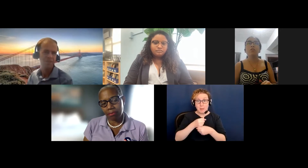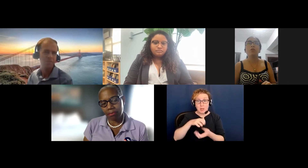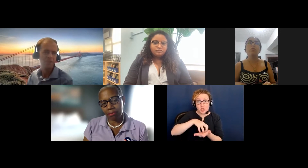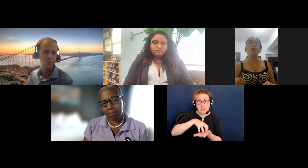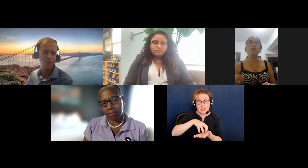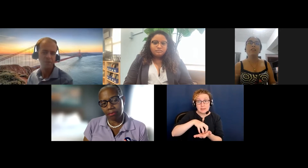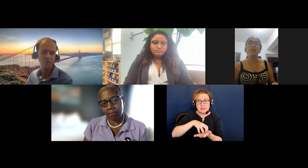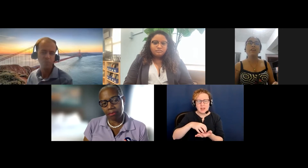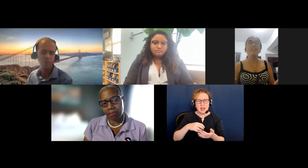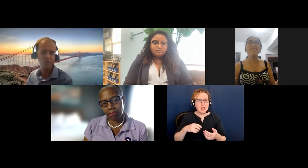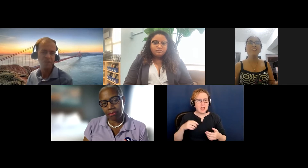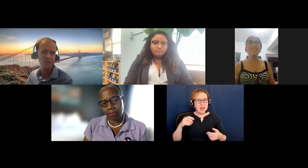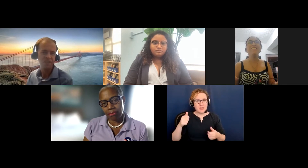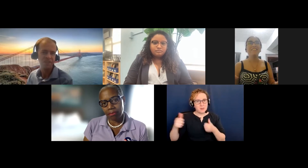Was this when you came home from the United States?